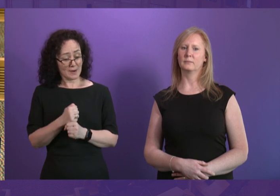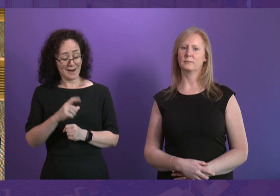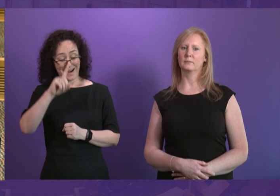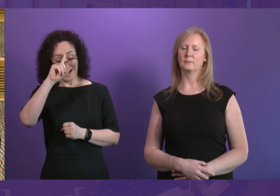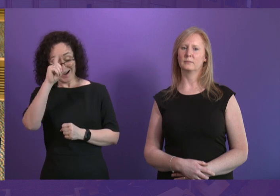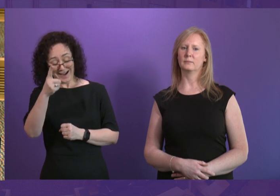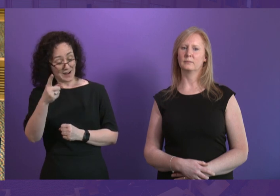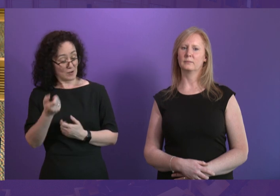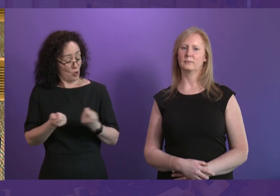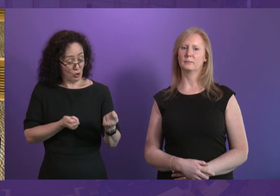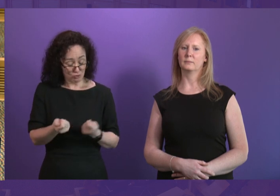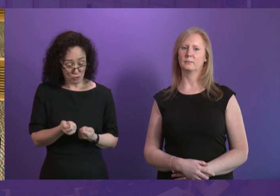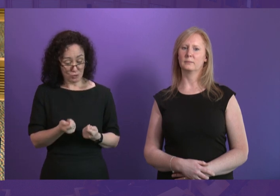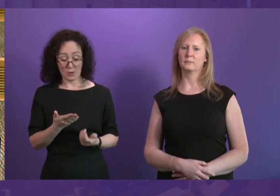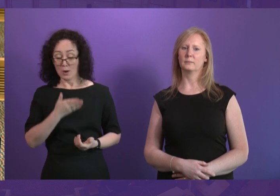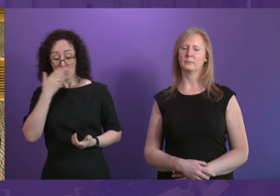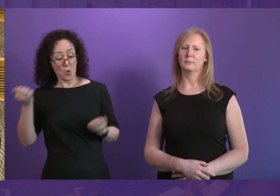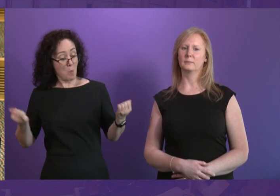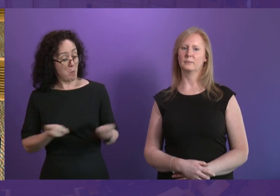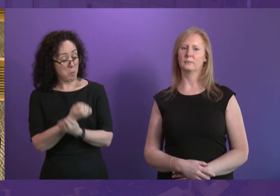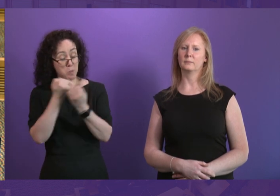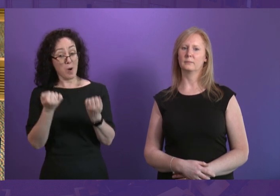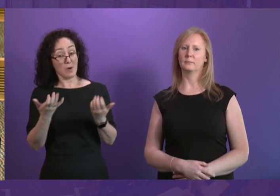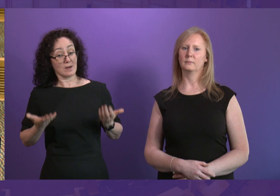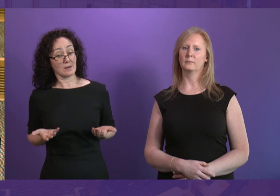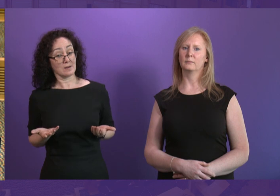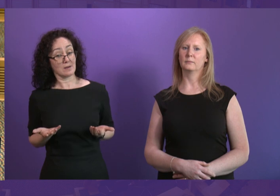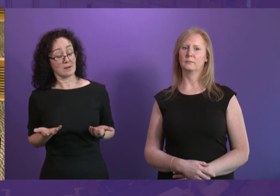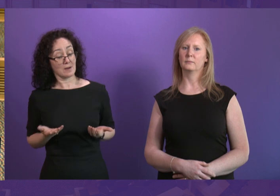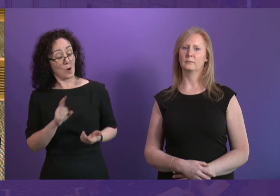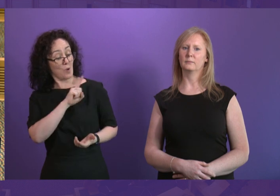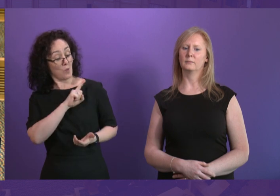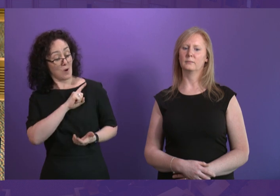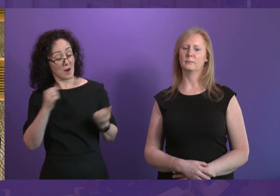because responsibility for Network Rail is not devolved. Overall, more than half of the